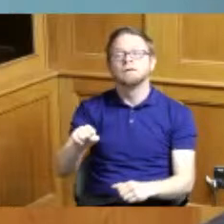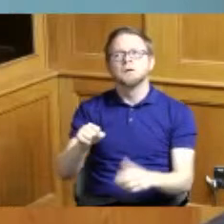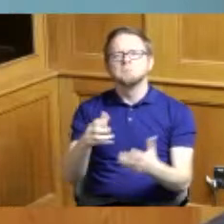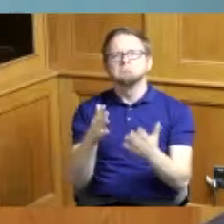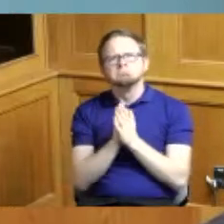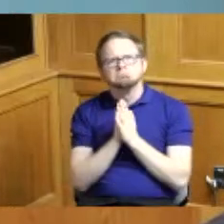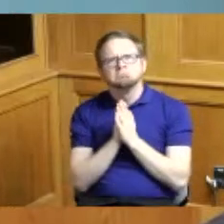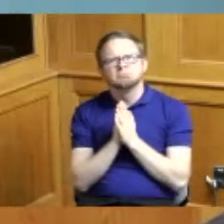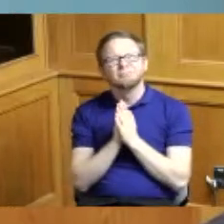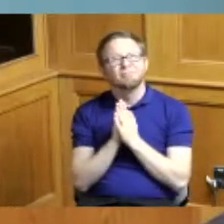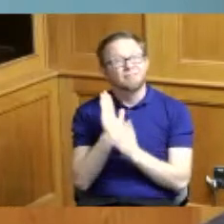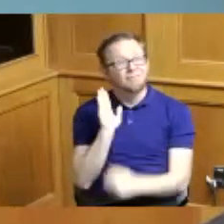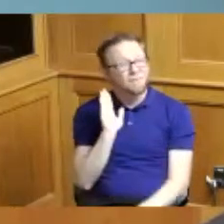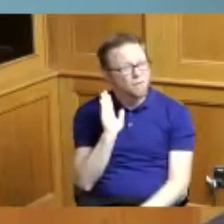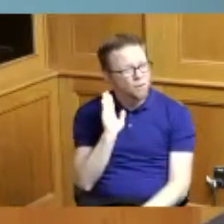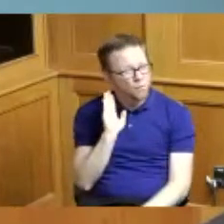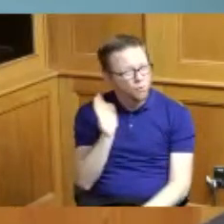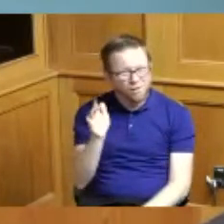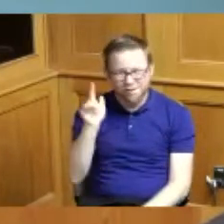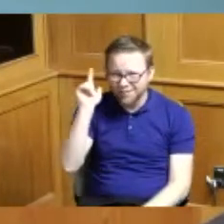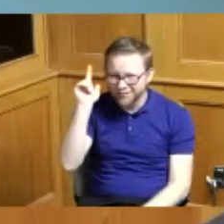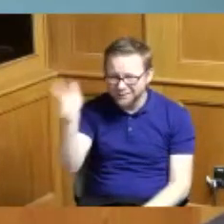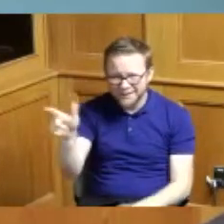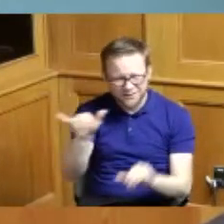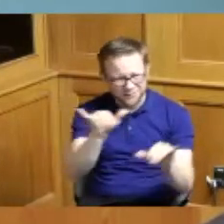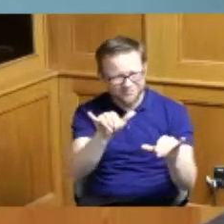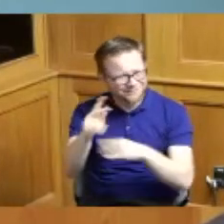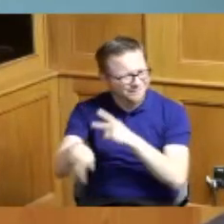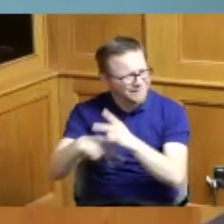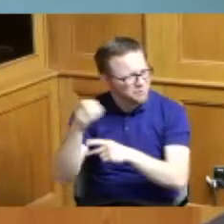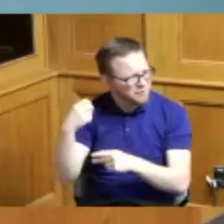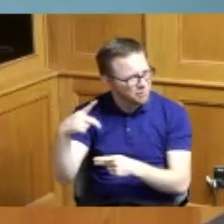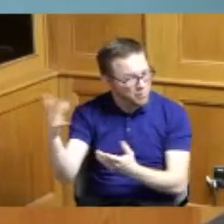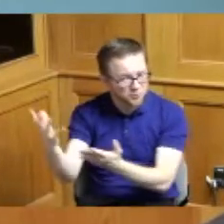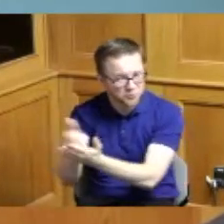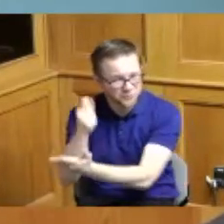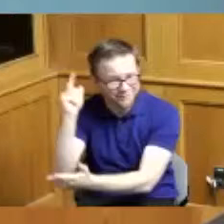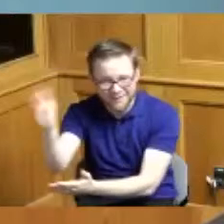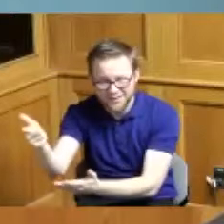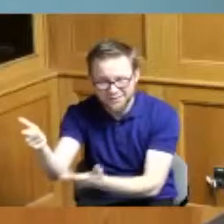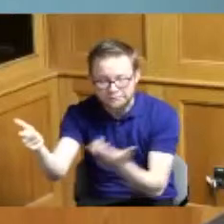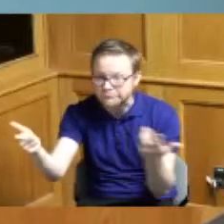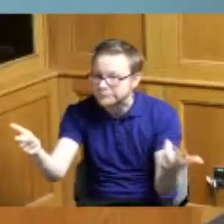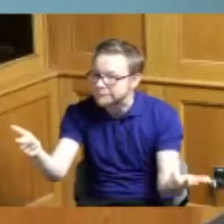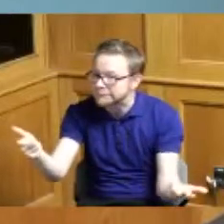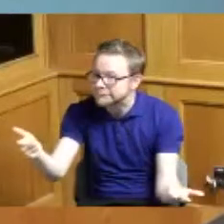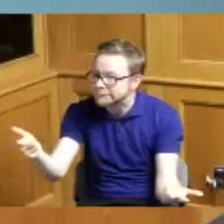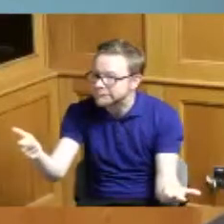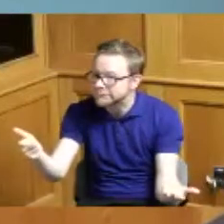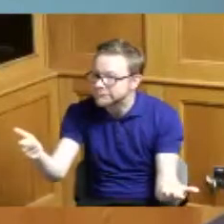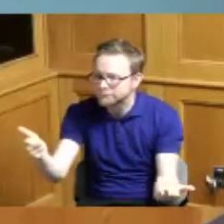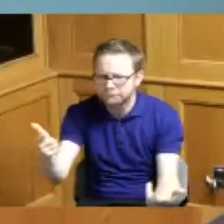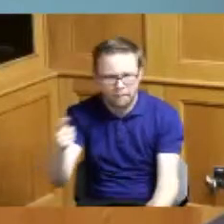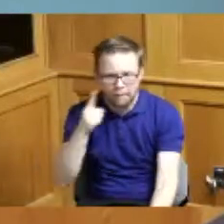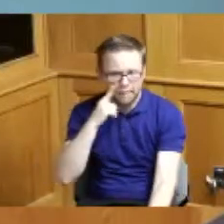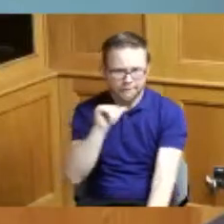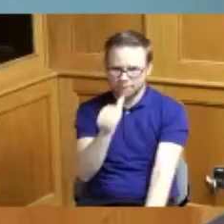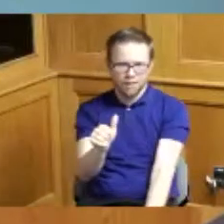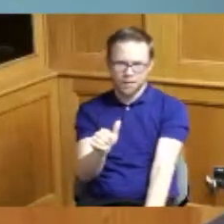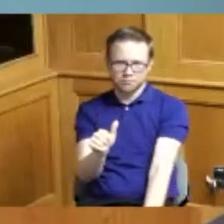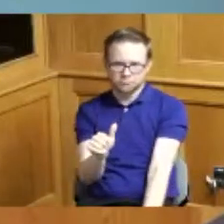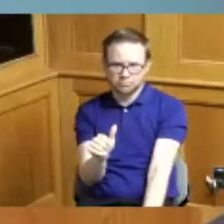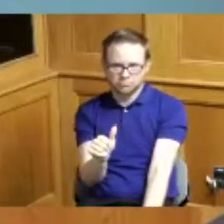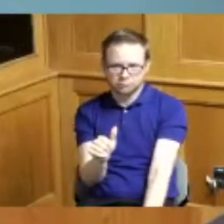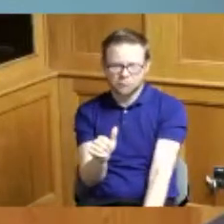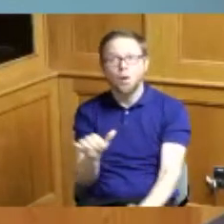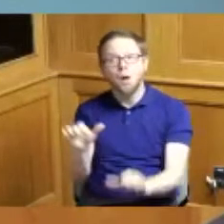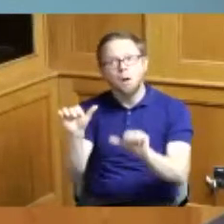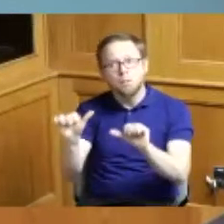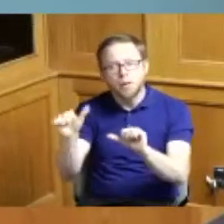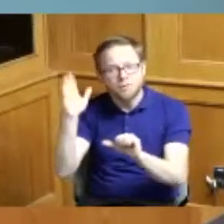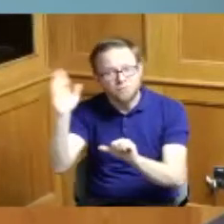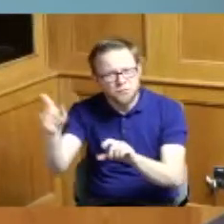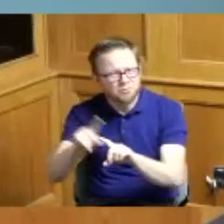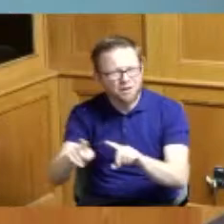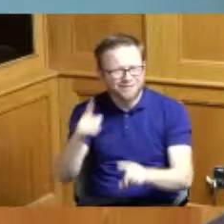another opportunity for this to come to Hamilton County I say no I mean possibly but uh when we're